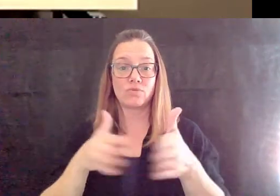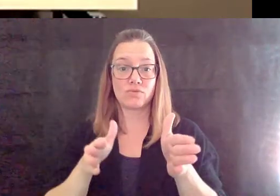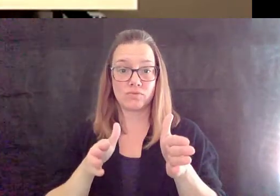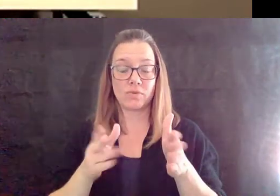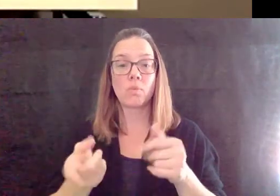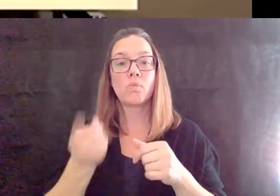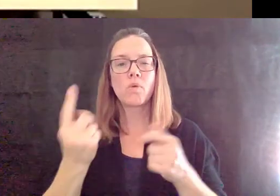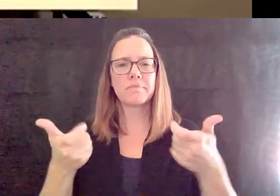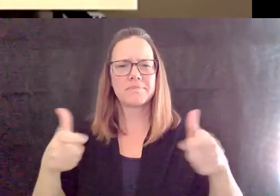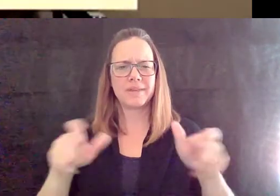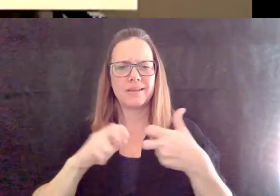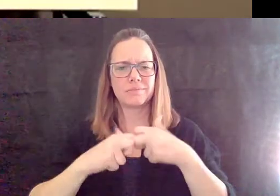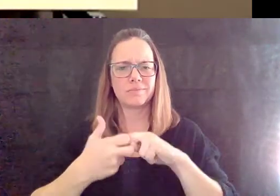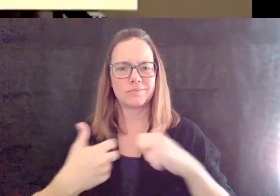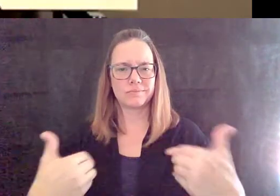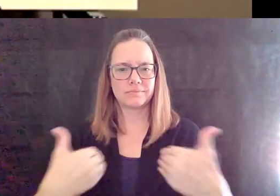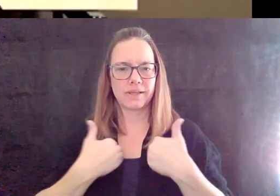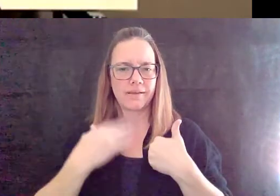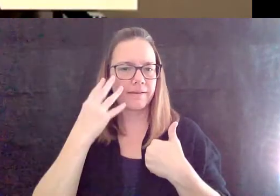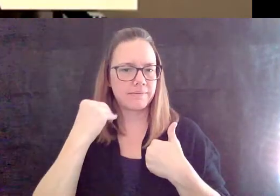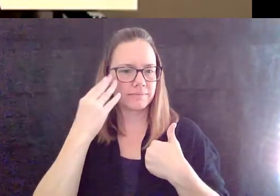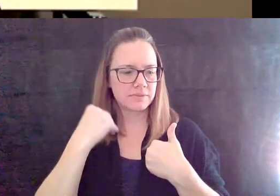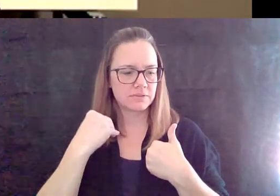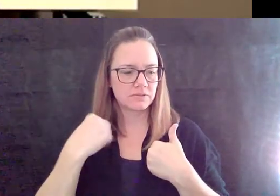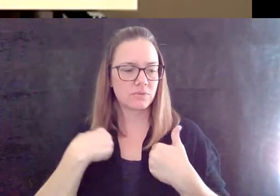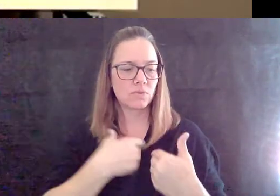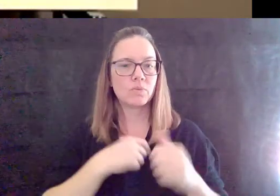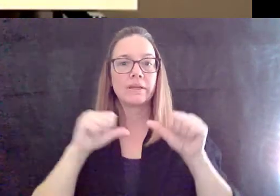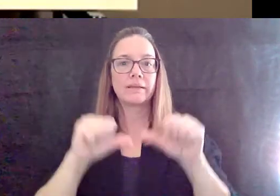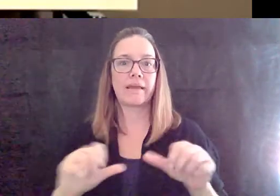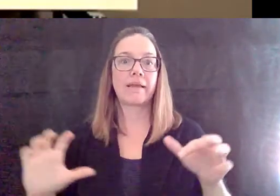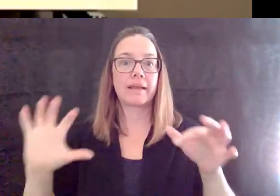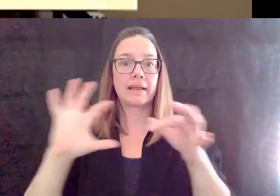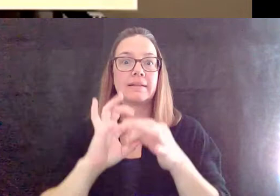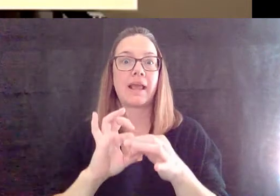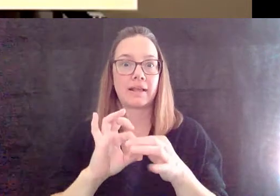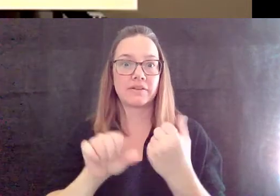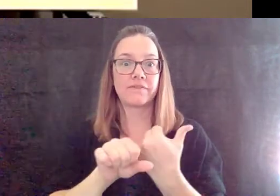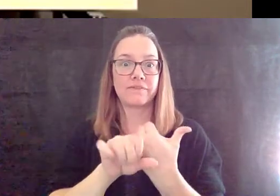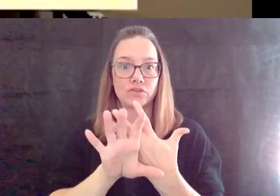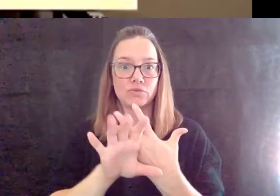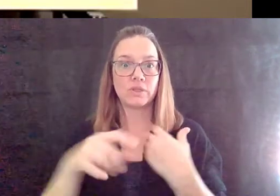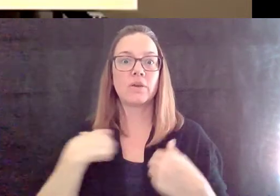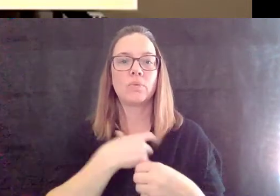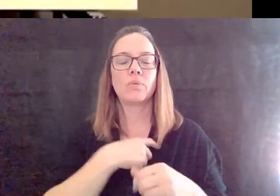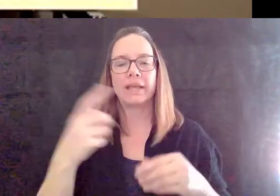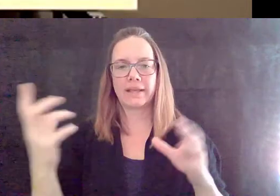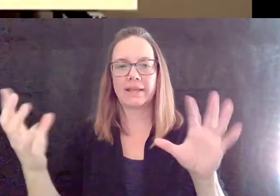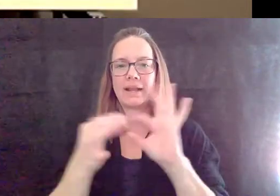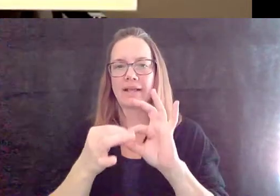here is that we can connect virtually. And we've been able to deliver telehealth sessions